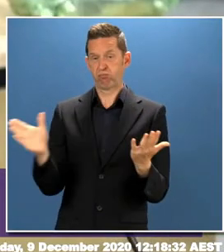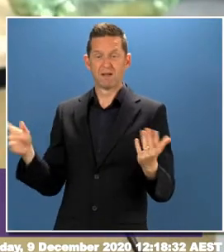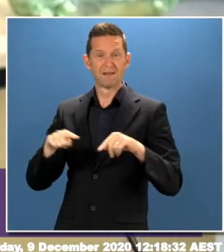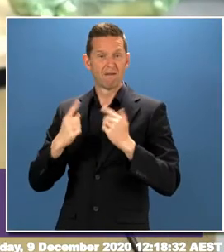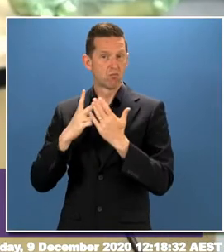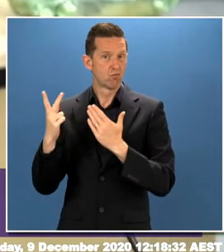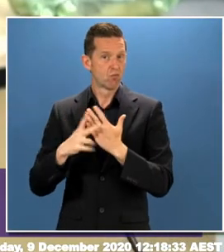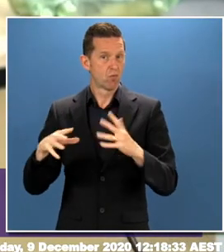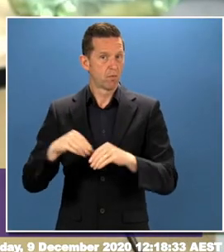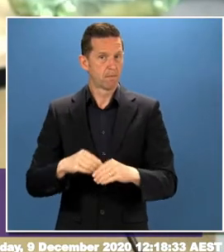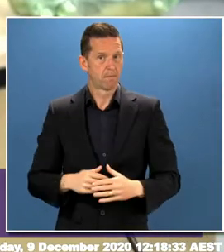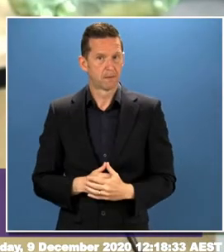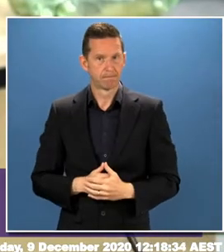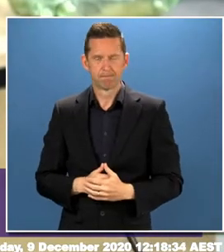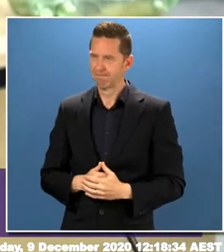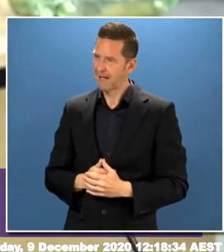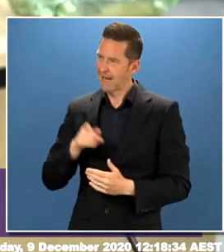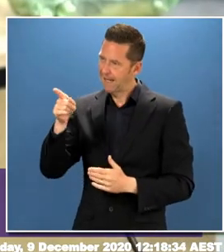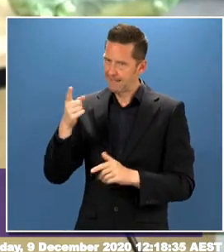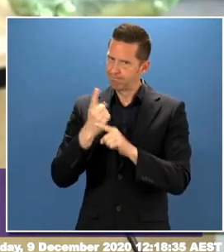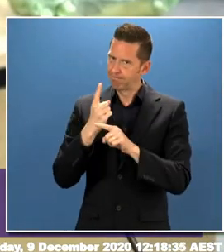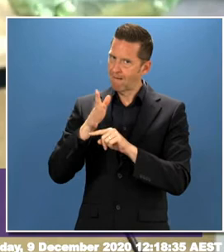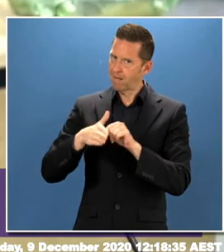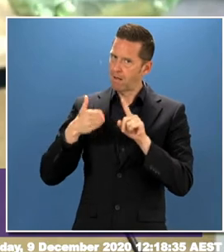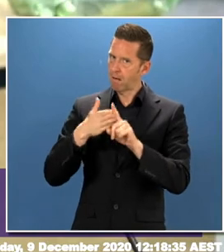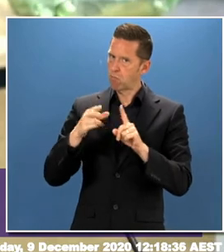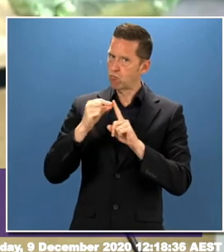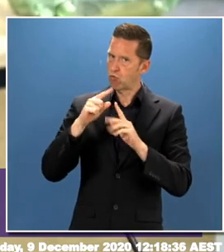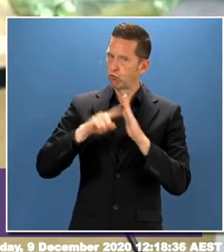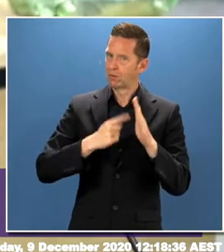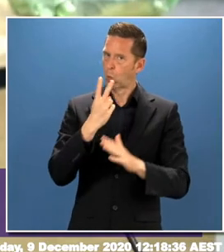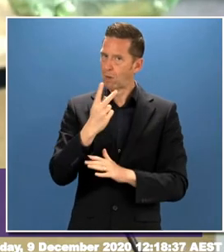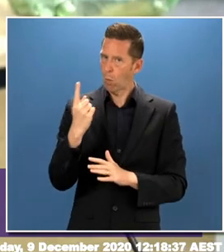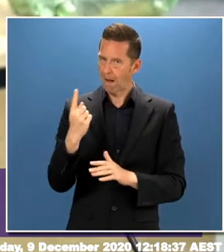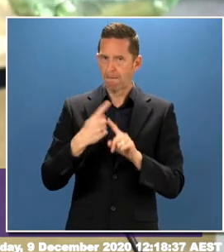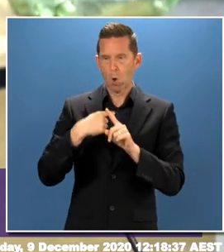Just staying with Project21. As I understand, there is also some social enterprises